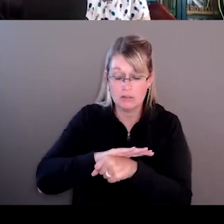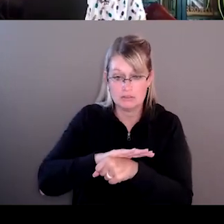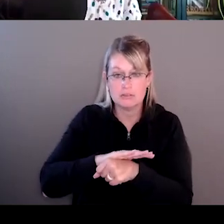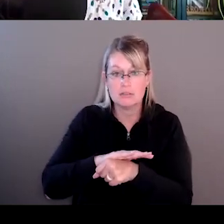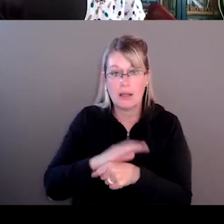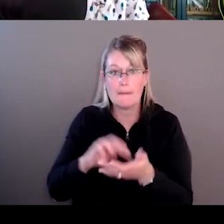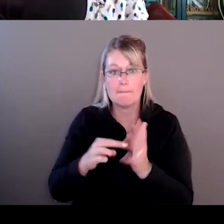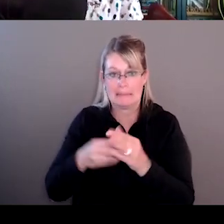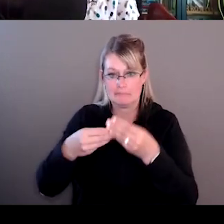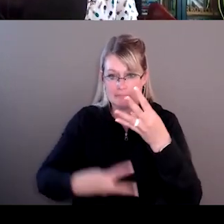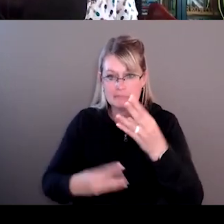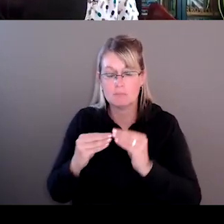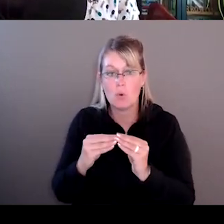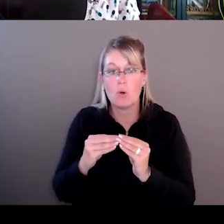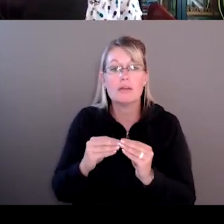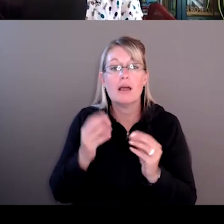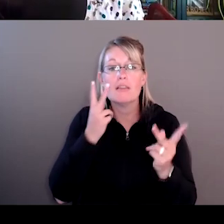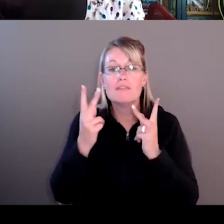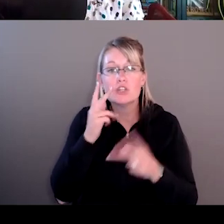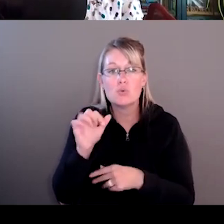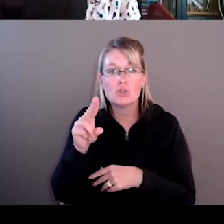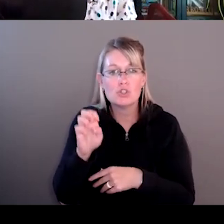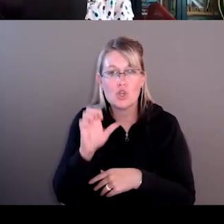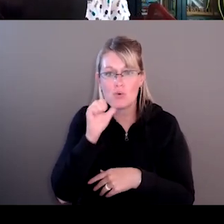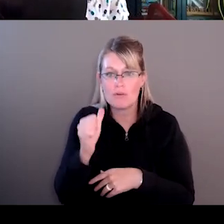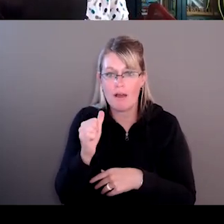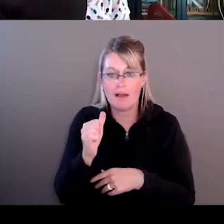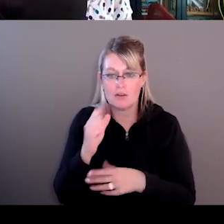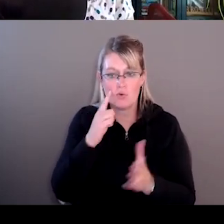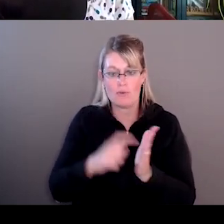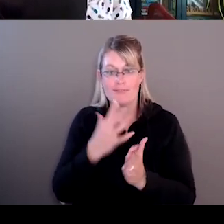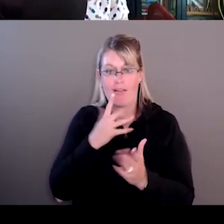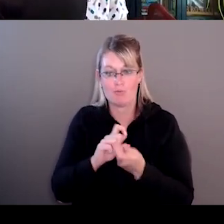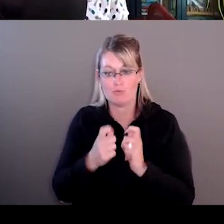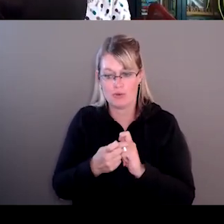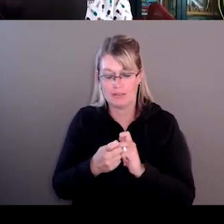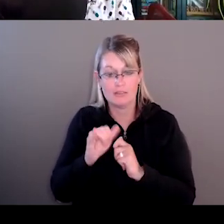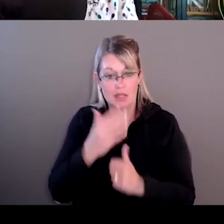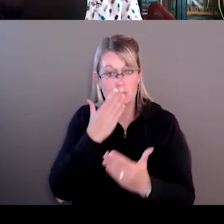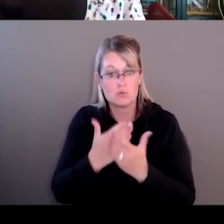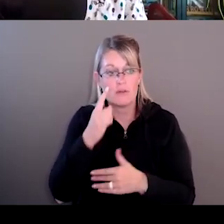here is the visual cue does not rely simply on a color change, which is good for SC1.4.1 use of